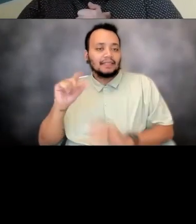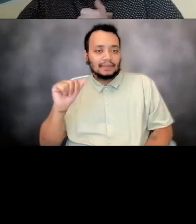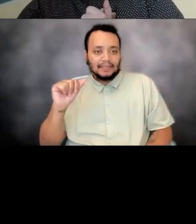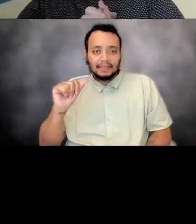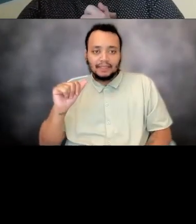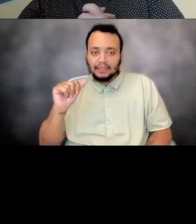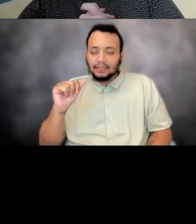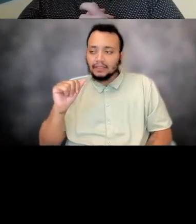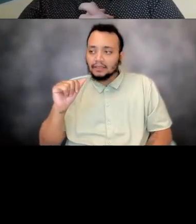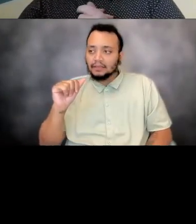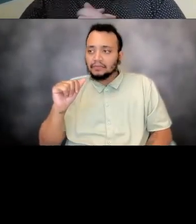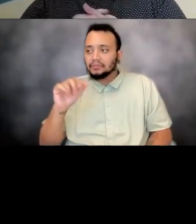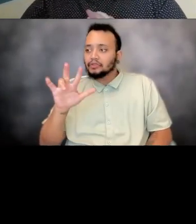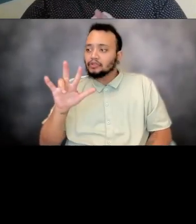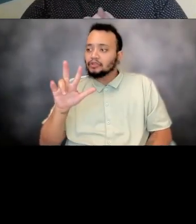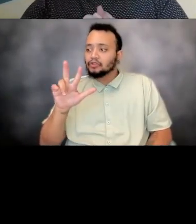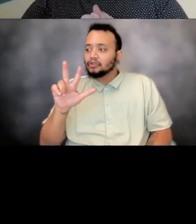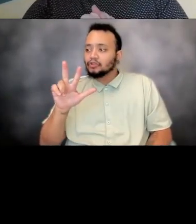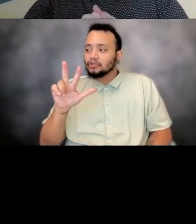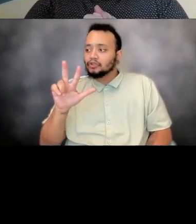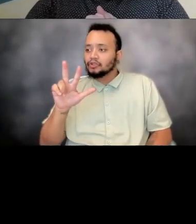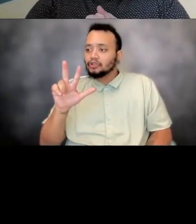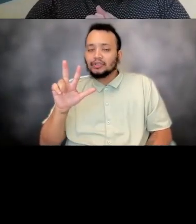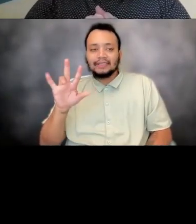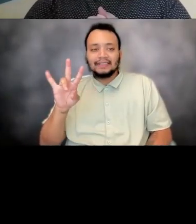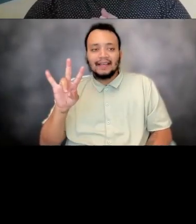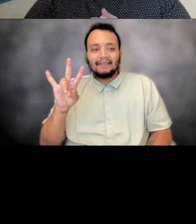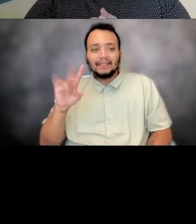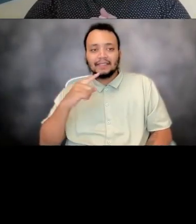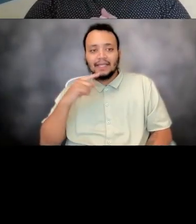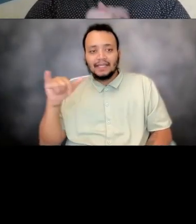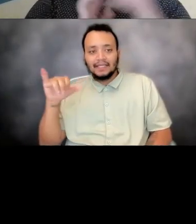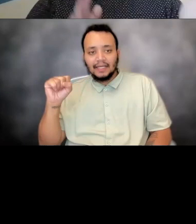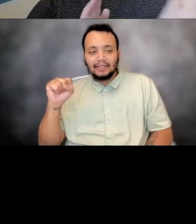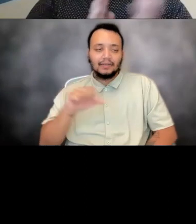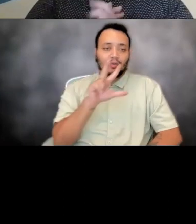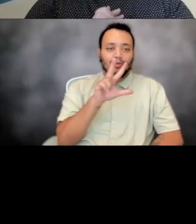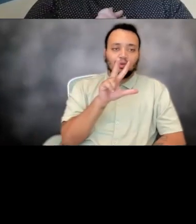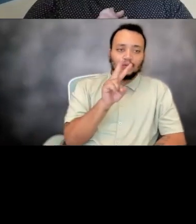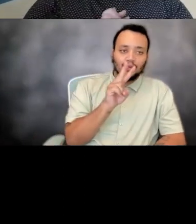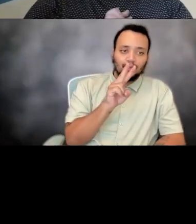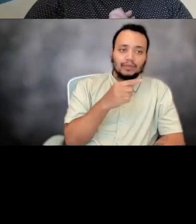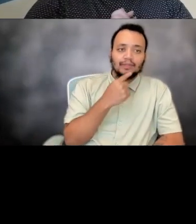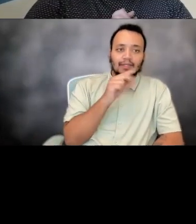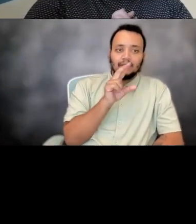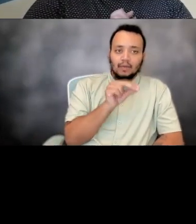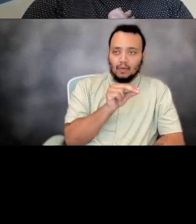I think 37 said yes, 32 said no, and 10 said prefer not to answer.